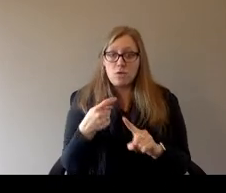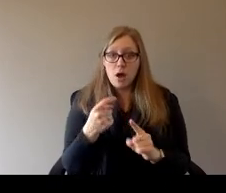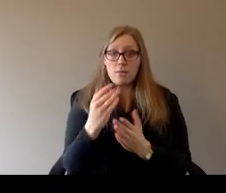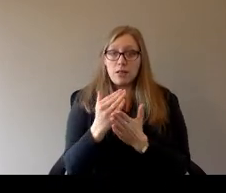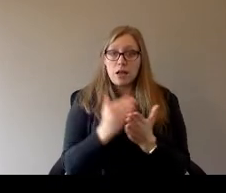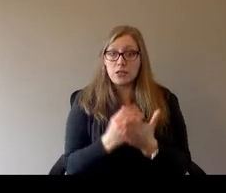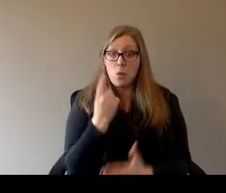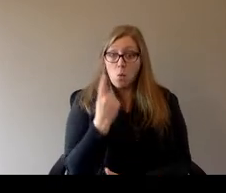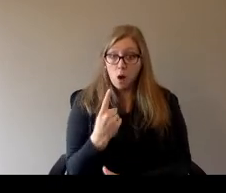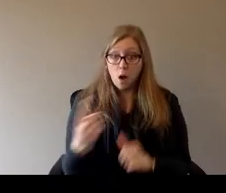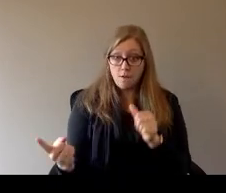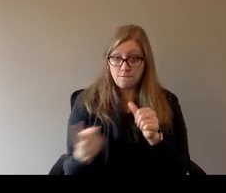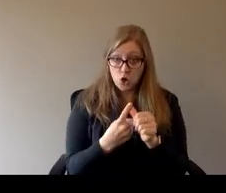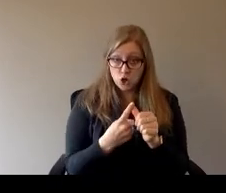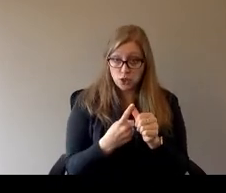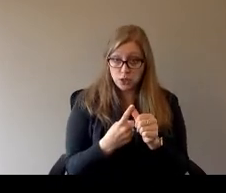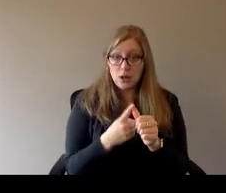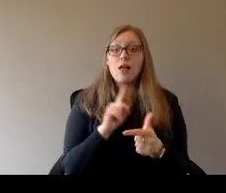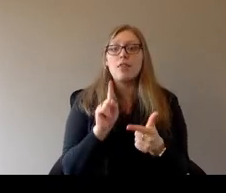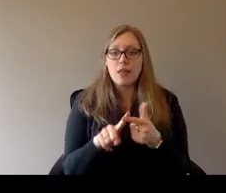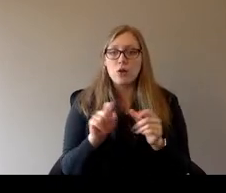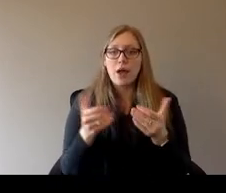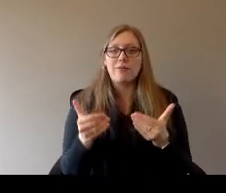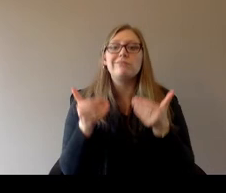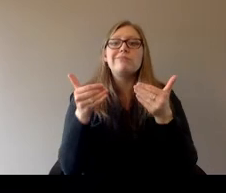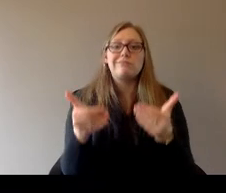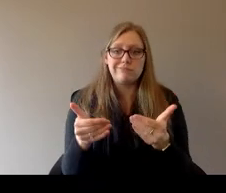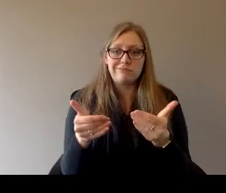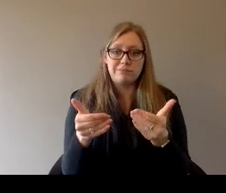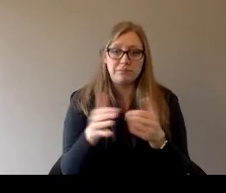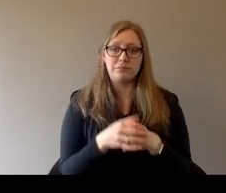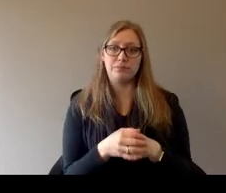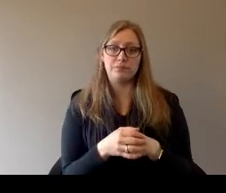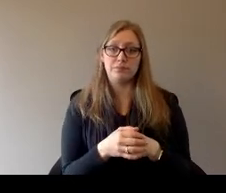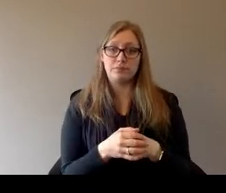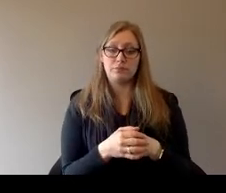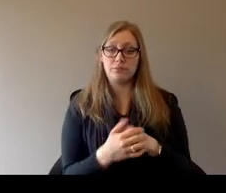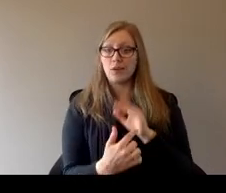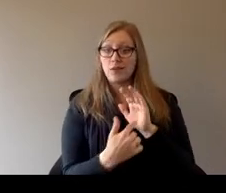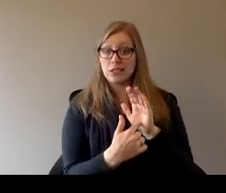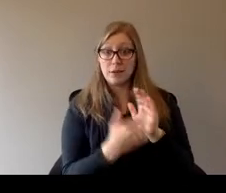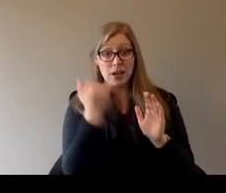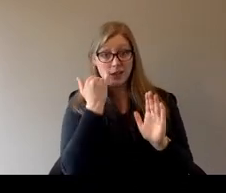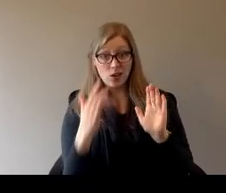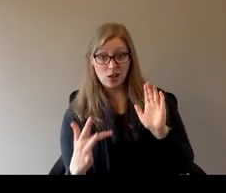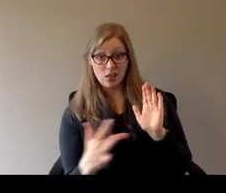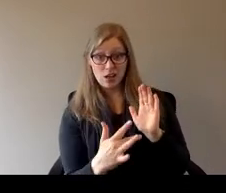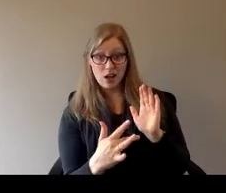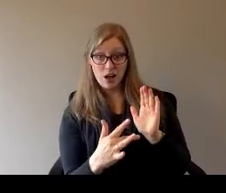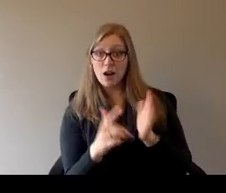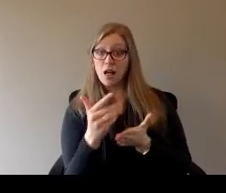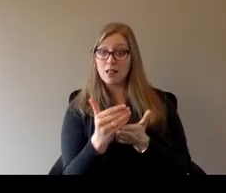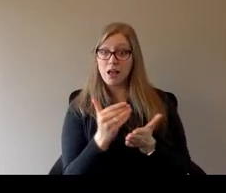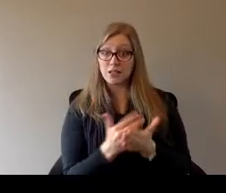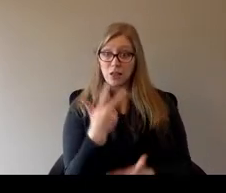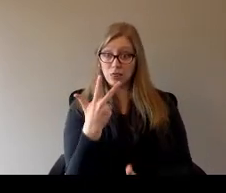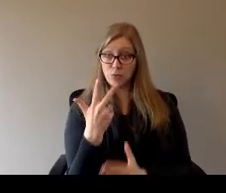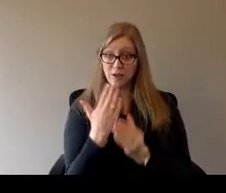So for example, if you click on the lesson 3 folder, you'll see that we have the lesson video.